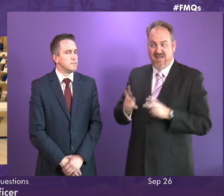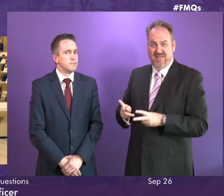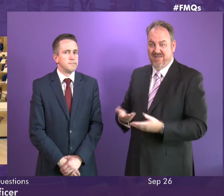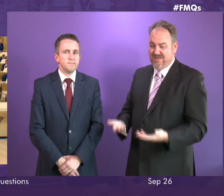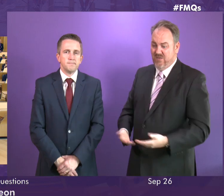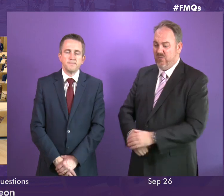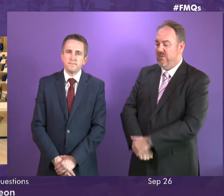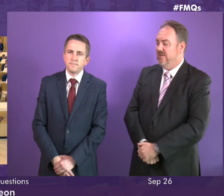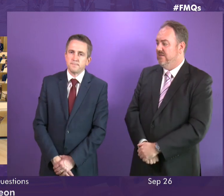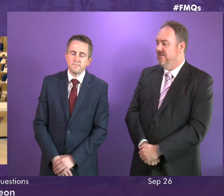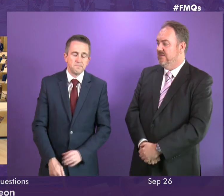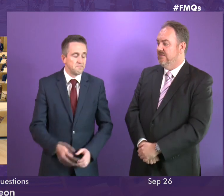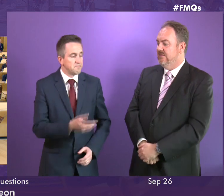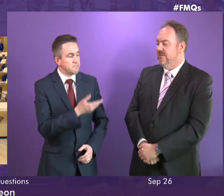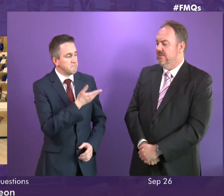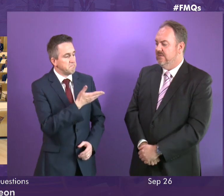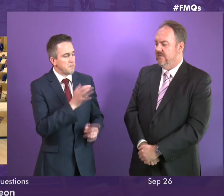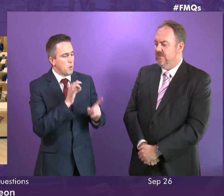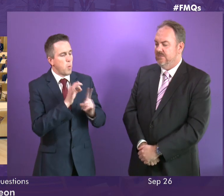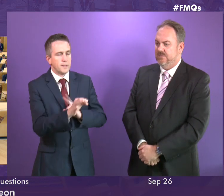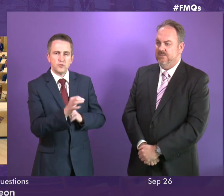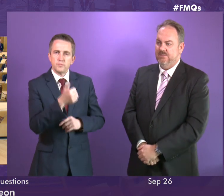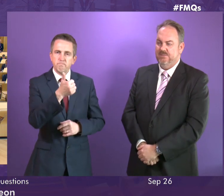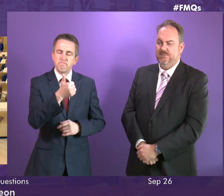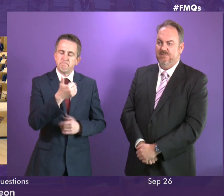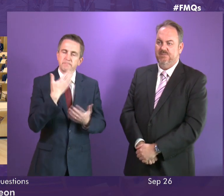The First Minister (Nicola Sturgeon): I thank Bob Doris for raising what is a very